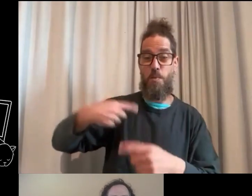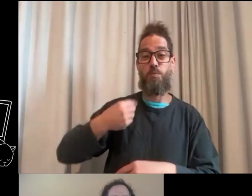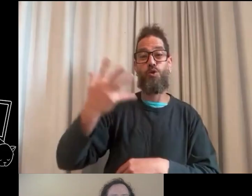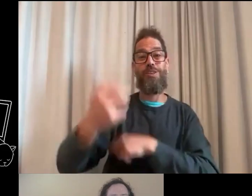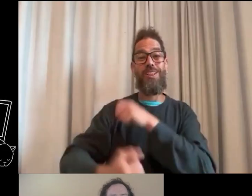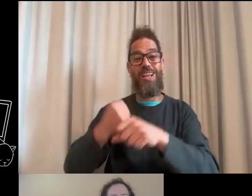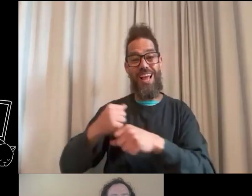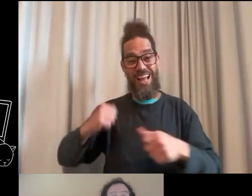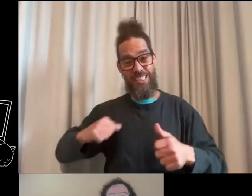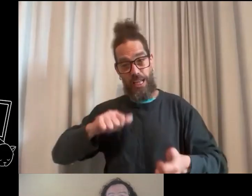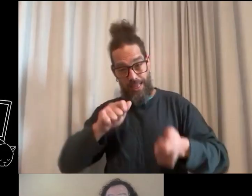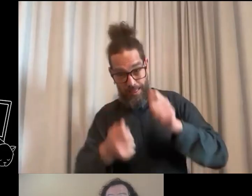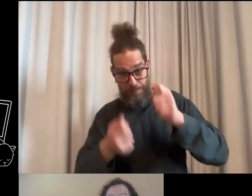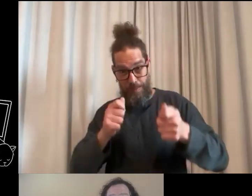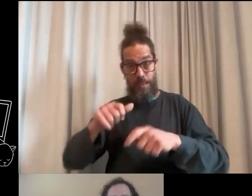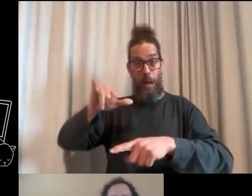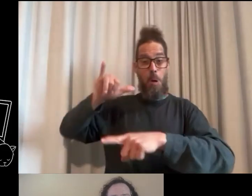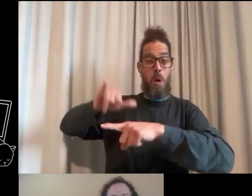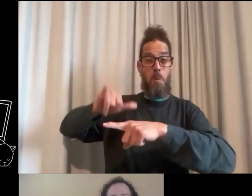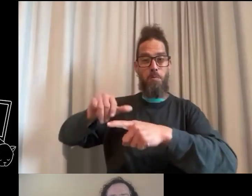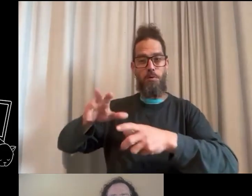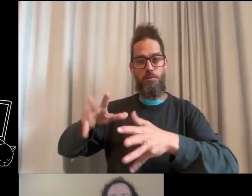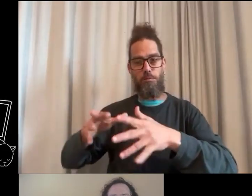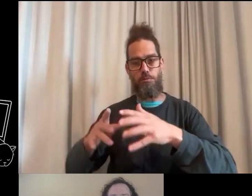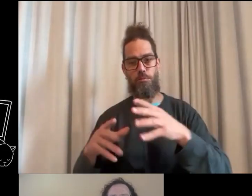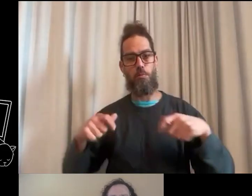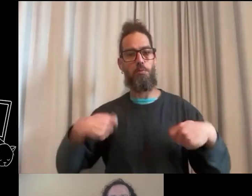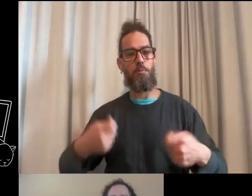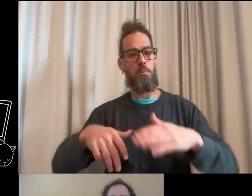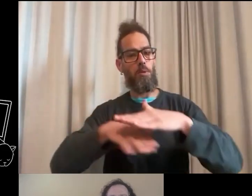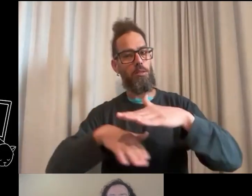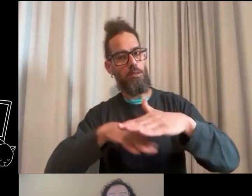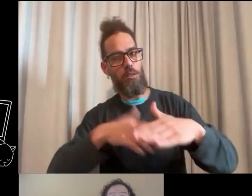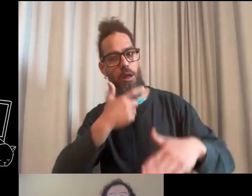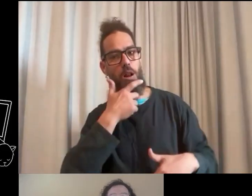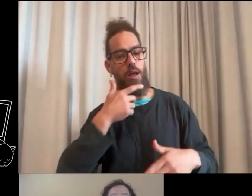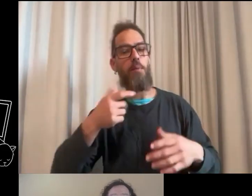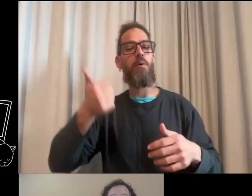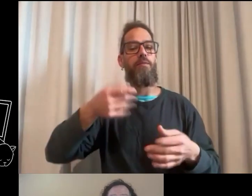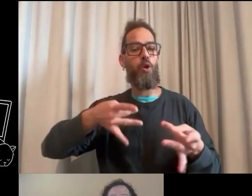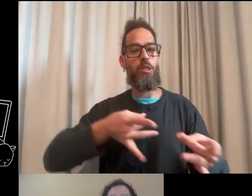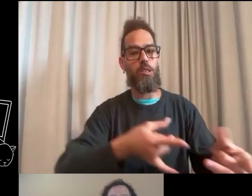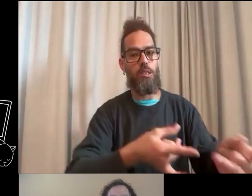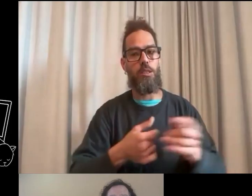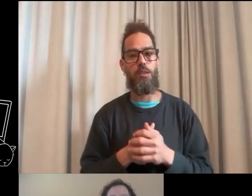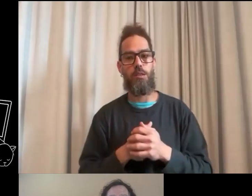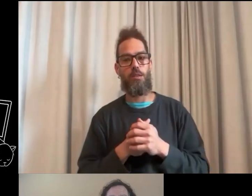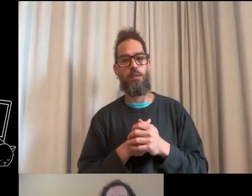So we've worked on plain language standards as well for several years, and plain language has always been a fascination for me.